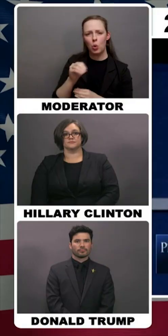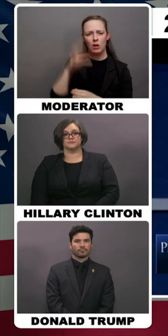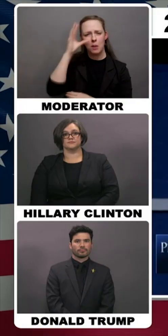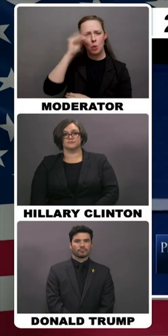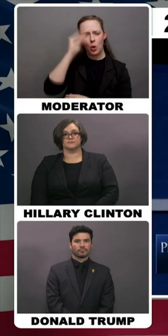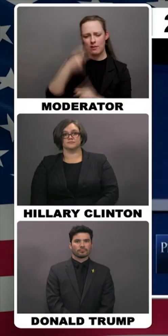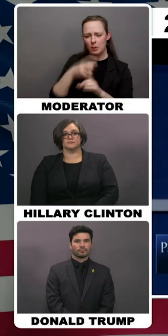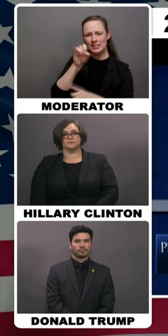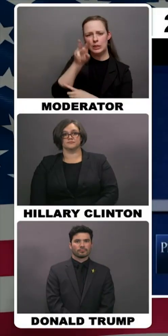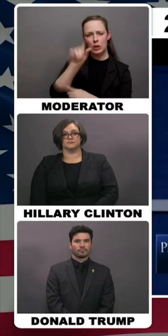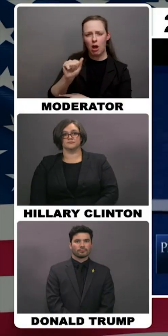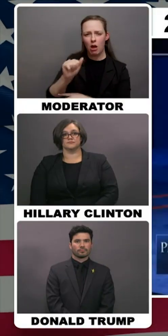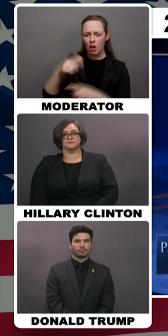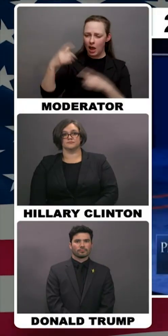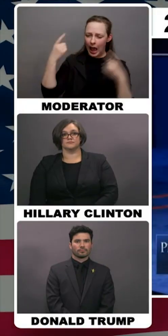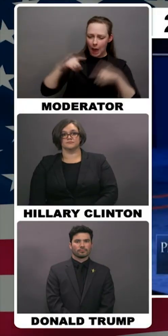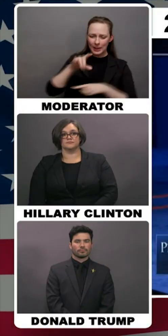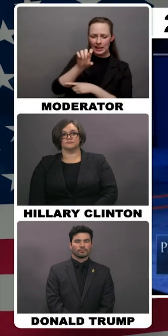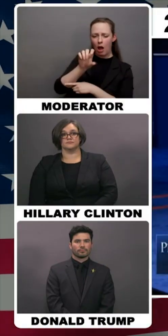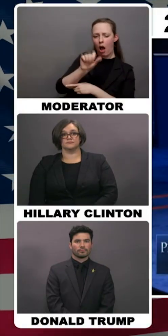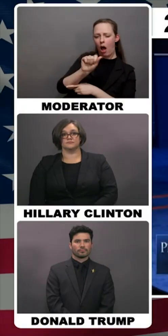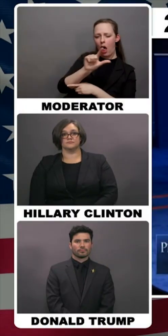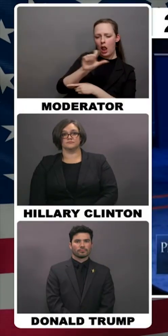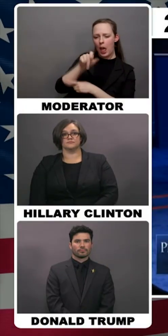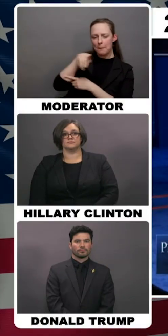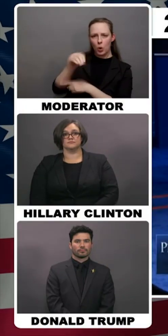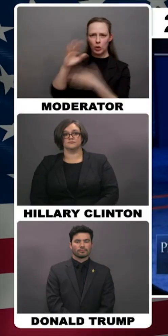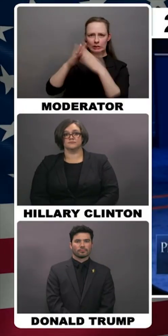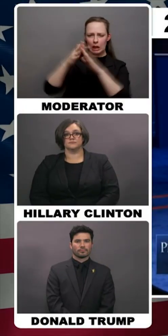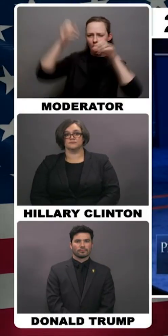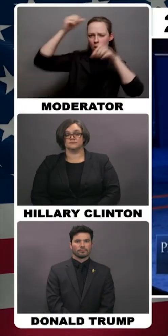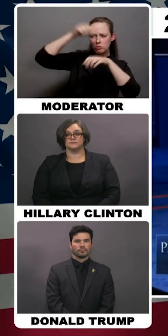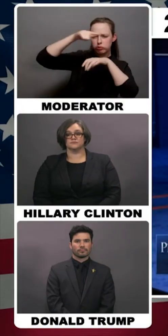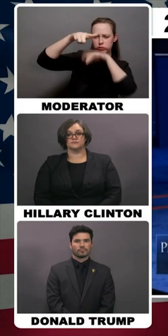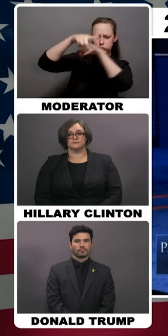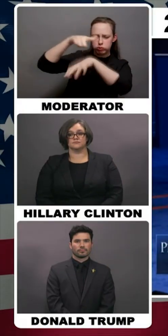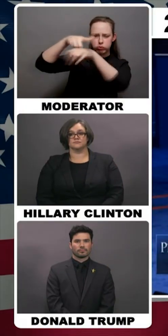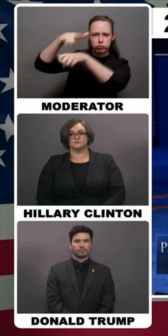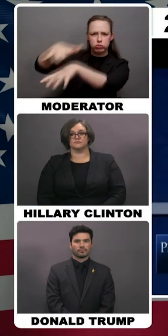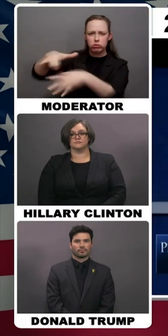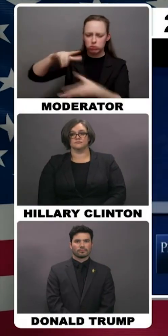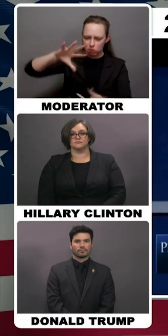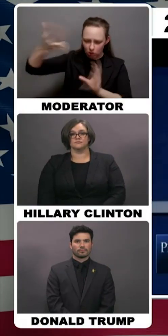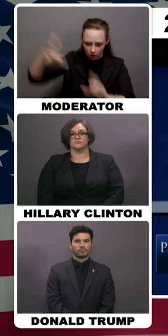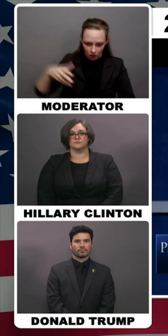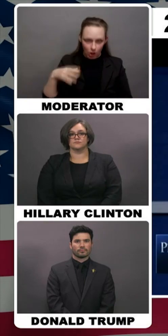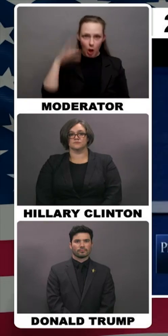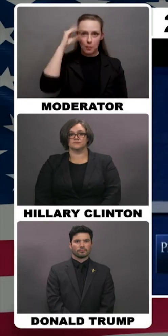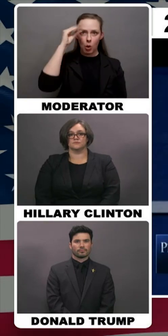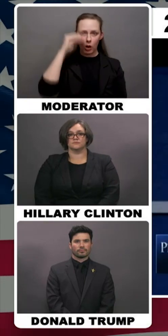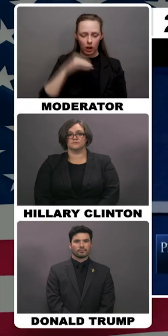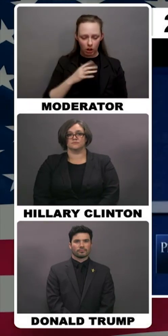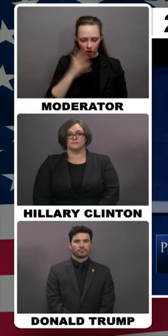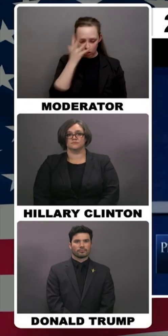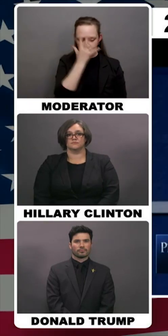And Aleppo focused the world's attention on the horrors of the war in Syria with 136 million views